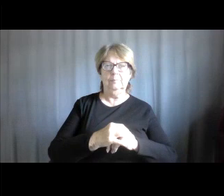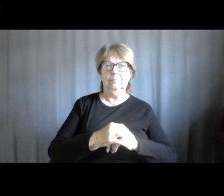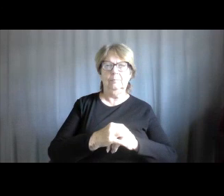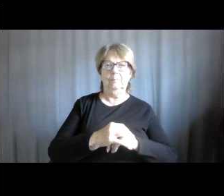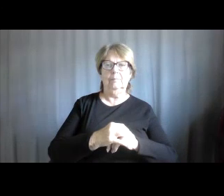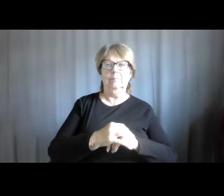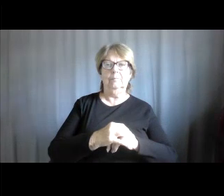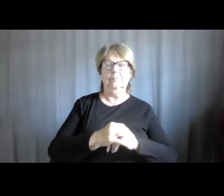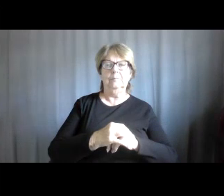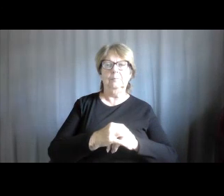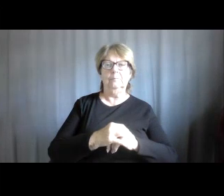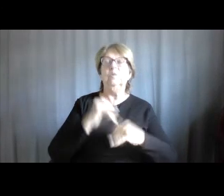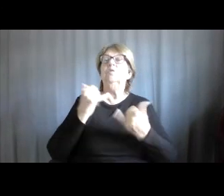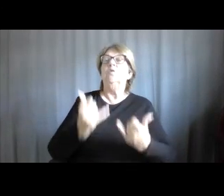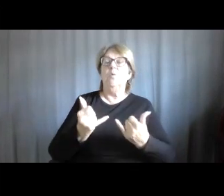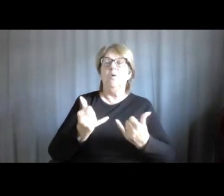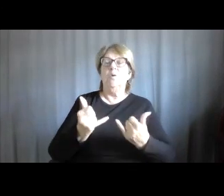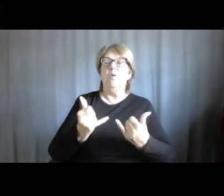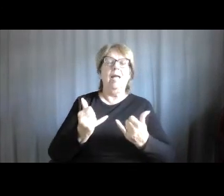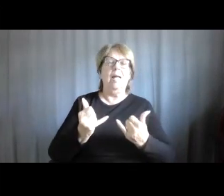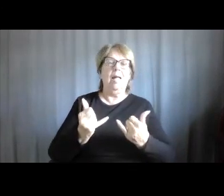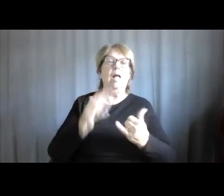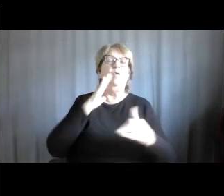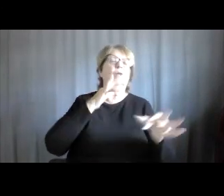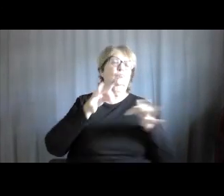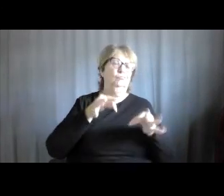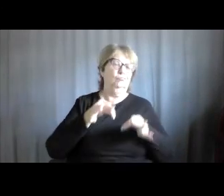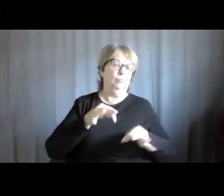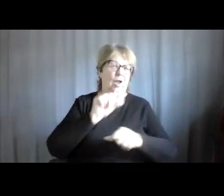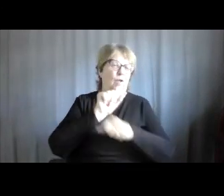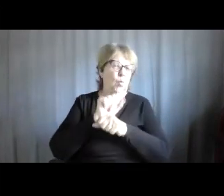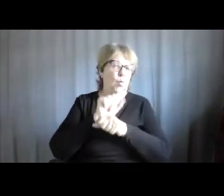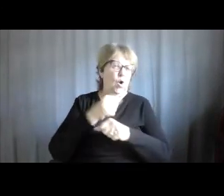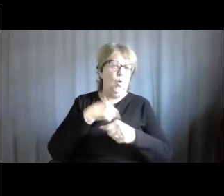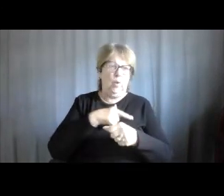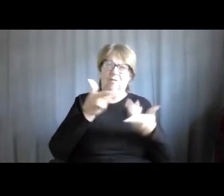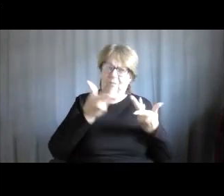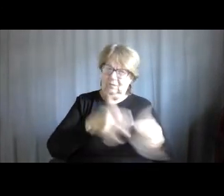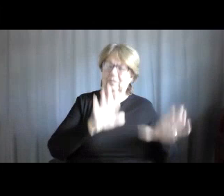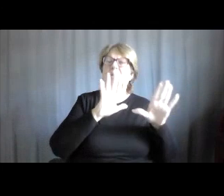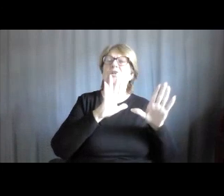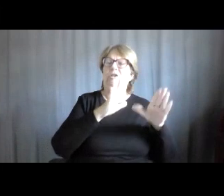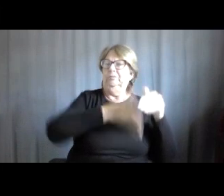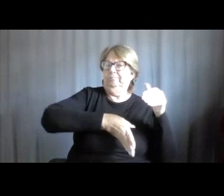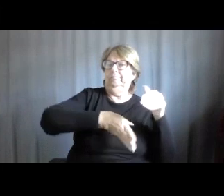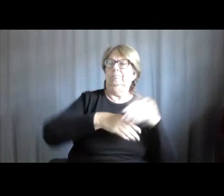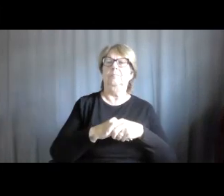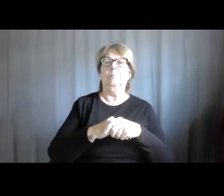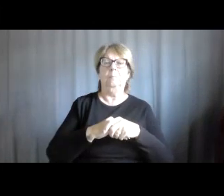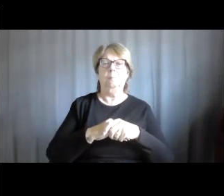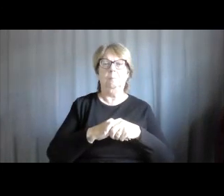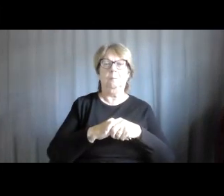[Roby Poche (DES)] So now, we're going to go over the work that we have completed and we're going to start with the scope.